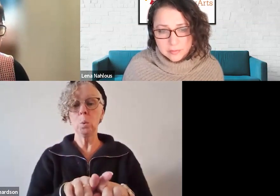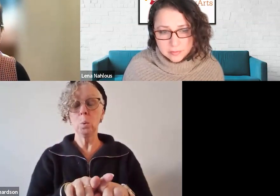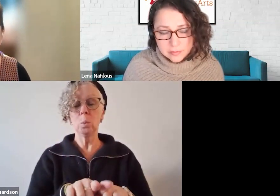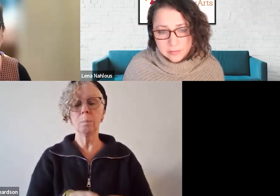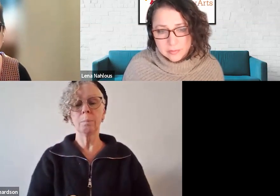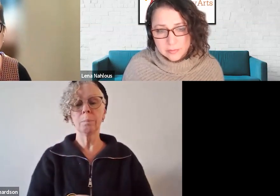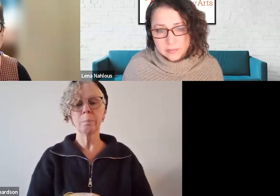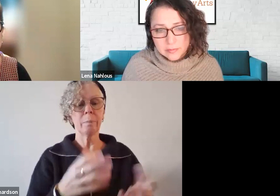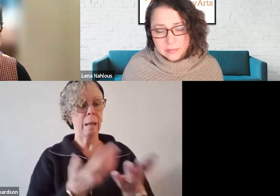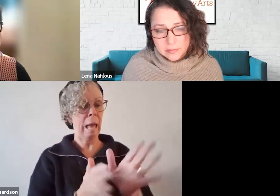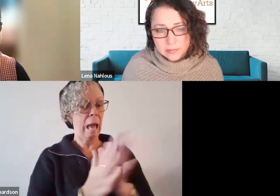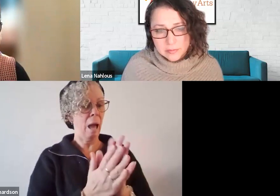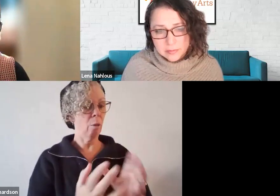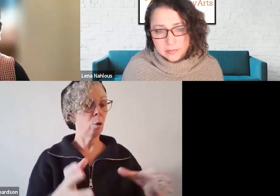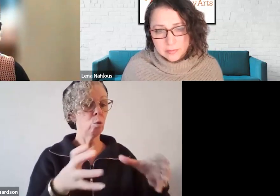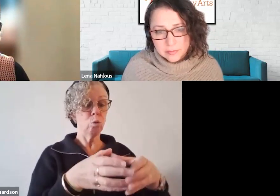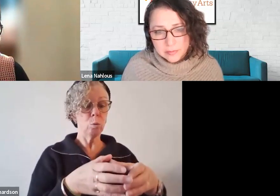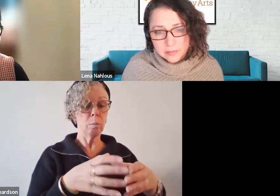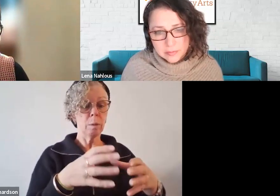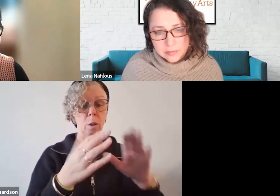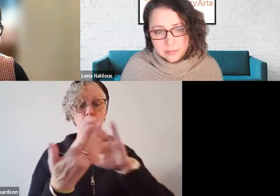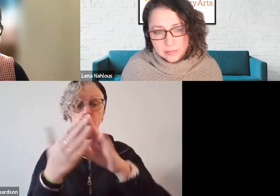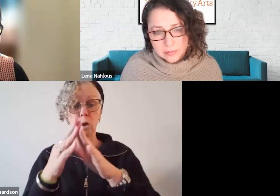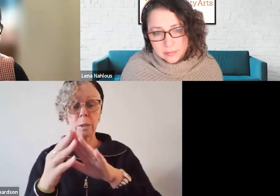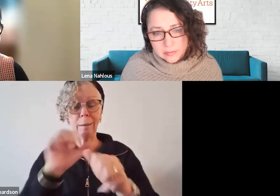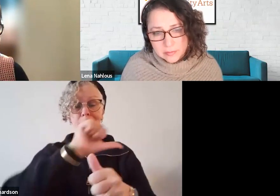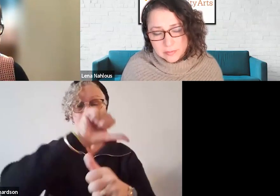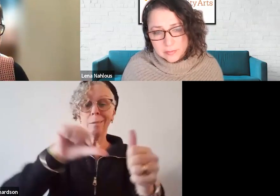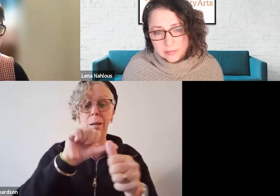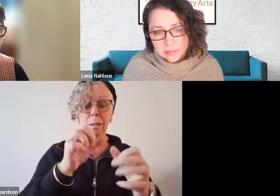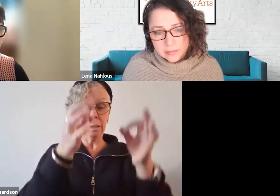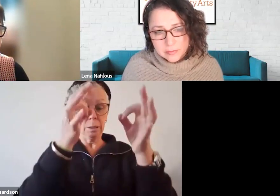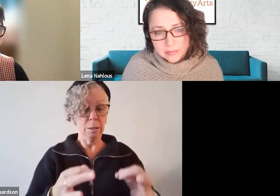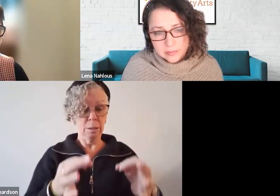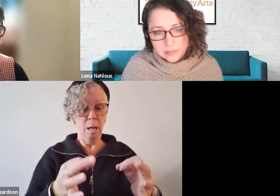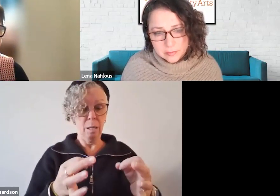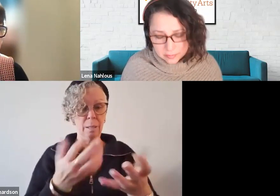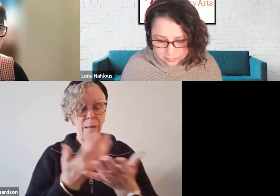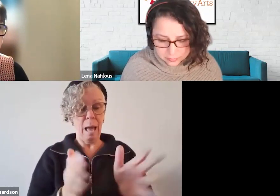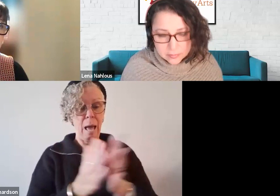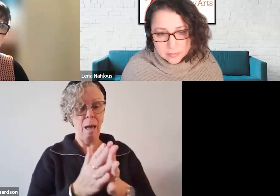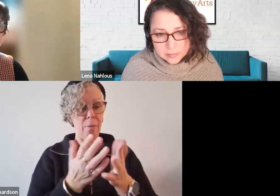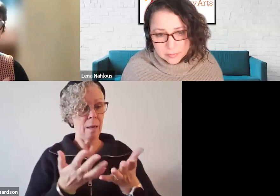the community, the society makes decisions, distributes and exercises authority and power,